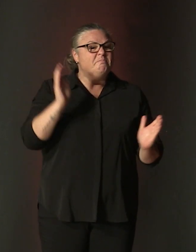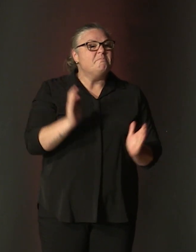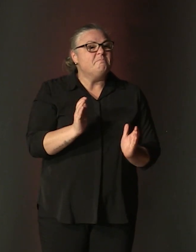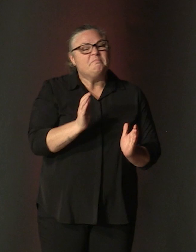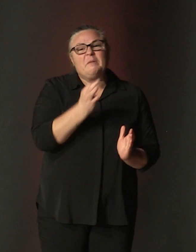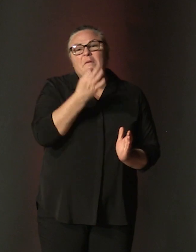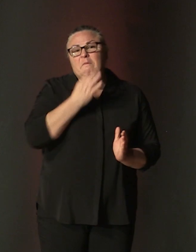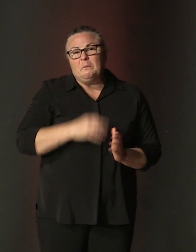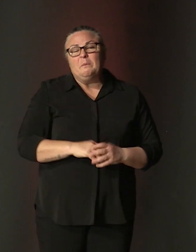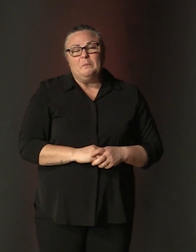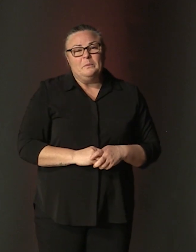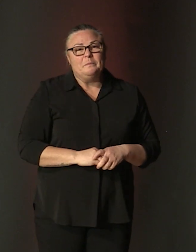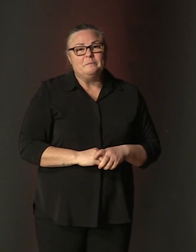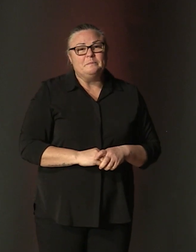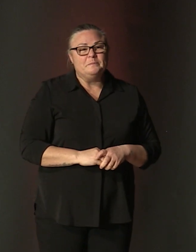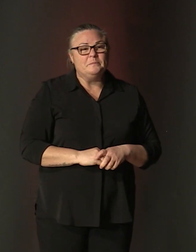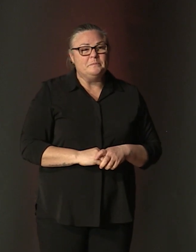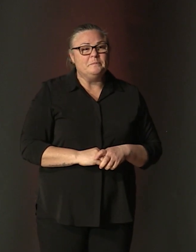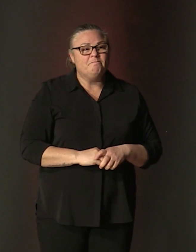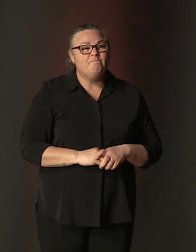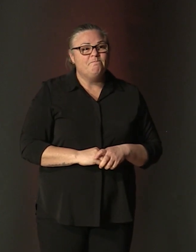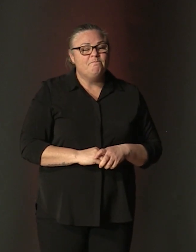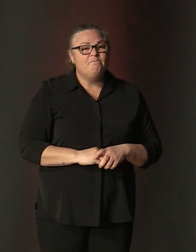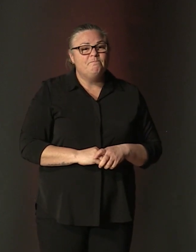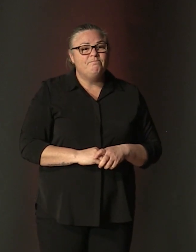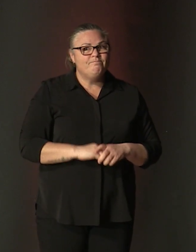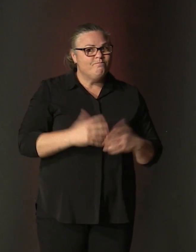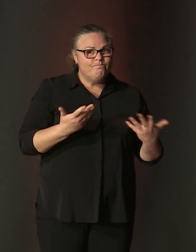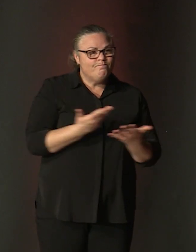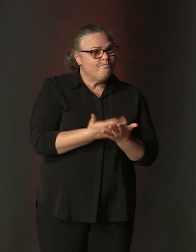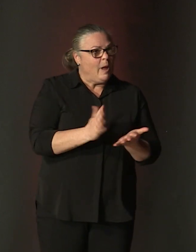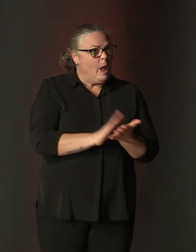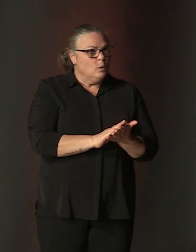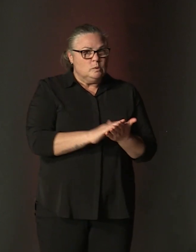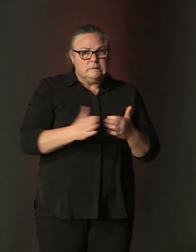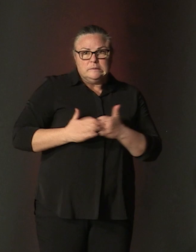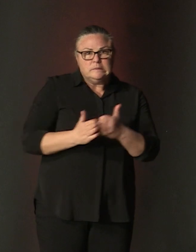The slogan reduce, reuse, recycle sums it up nicely.